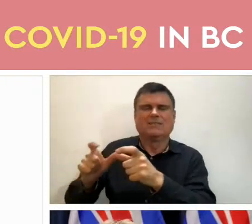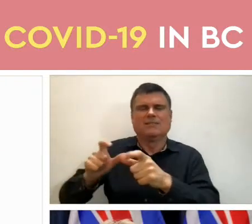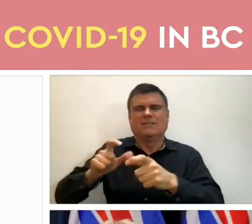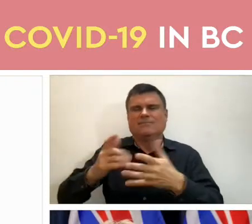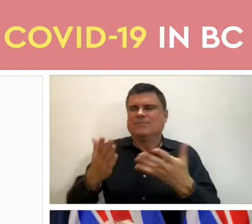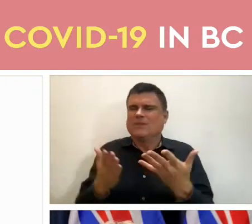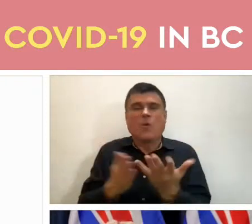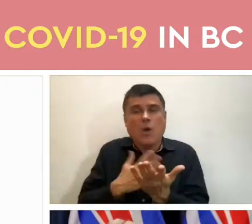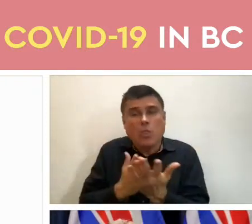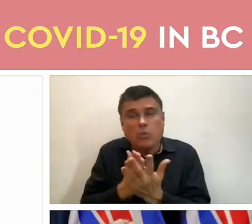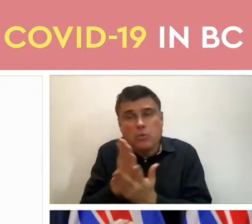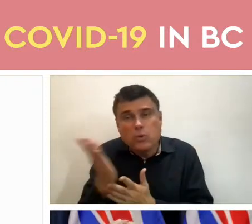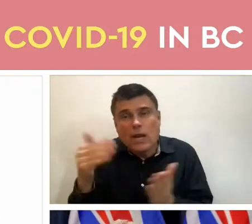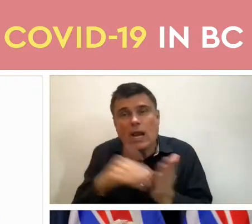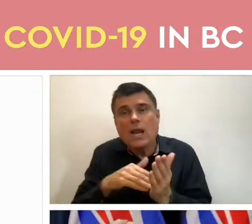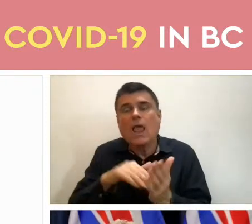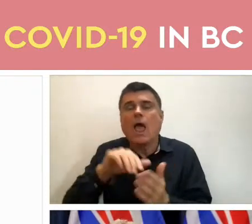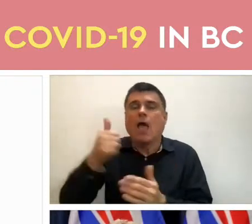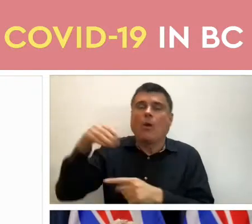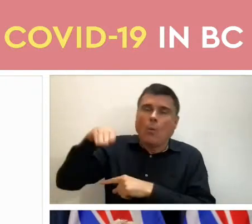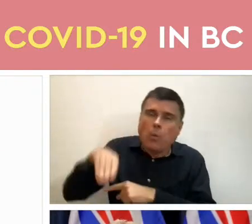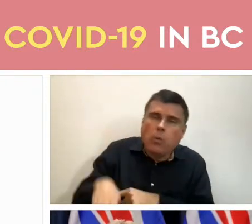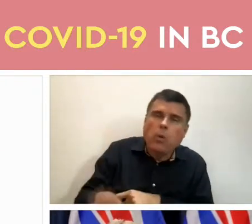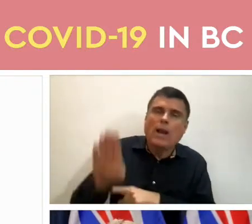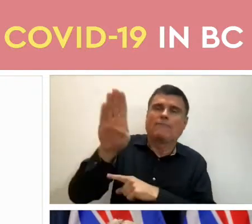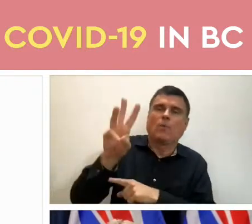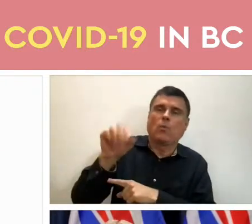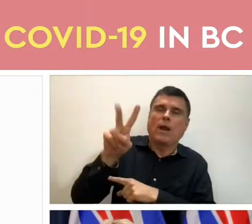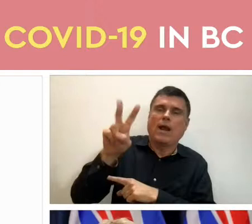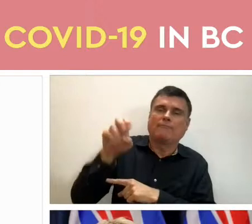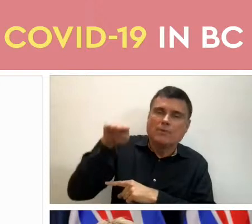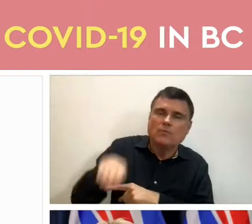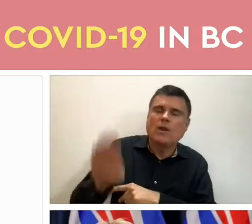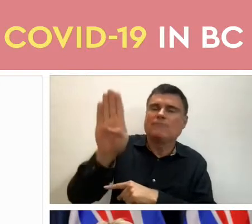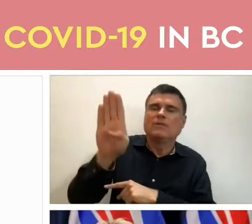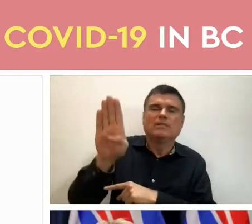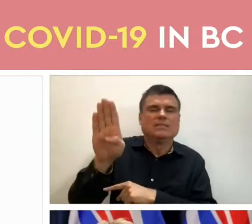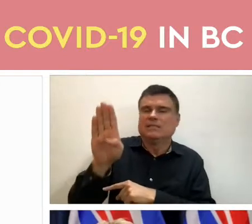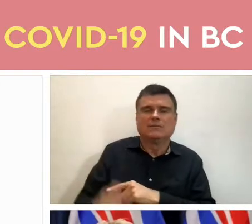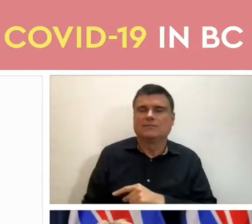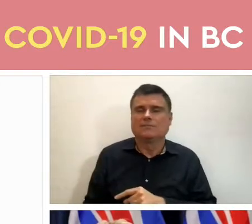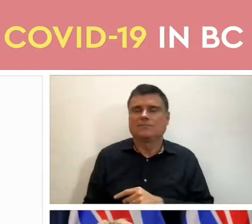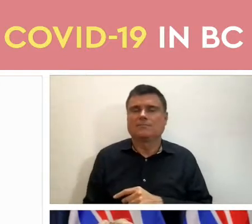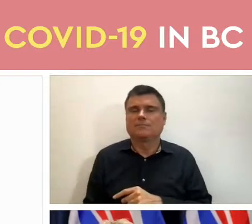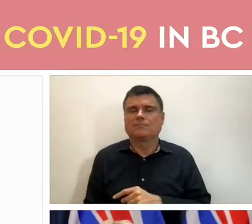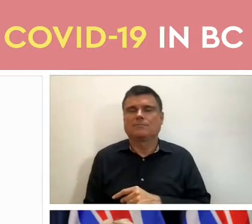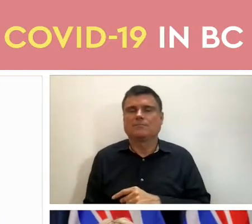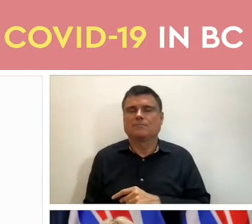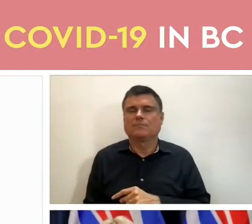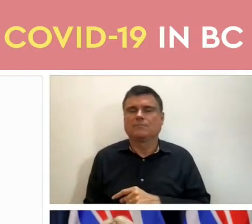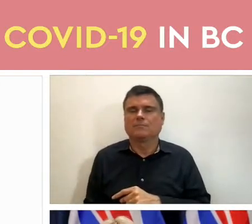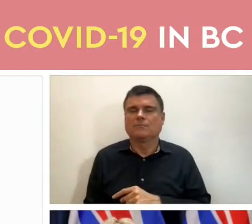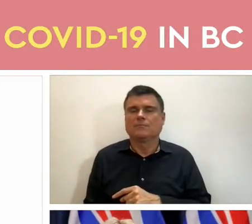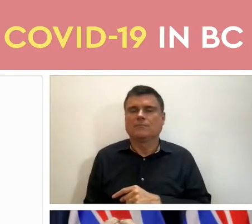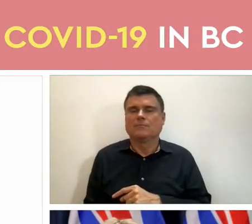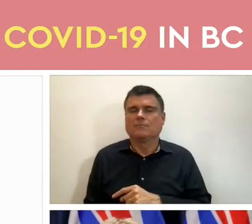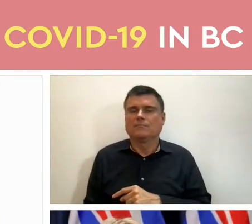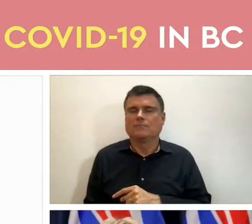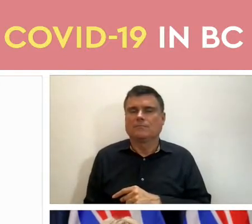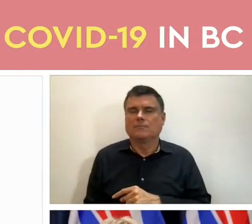This is the data from our laboratory showing how Omicron